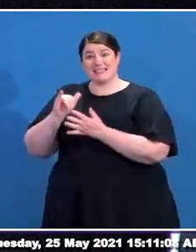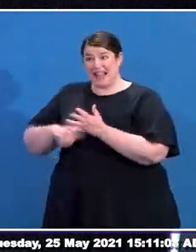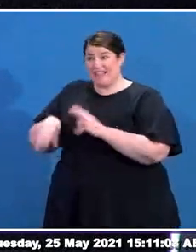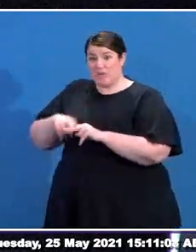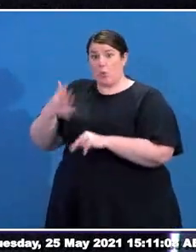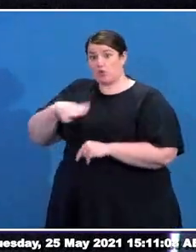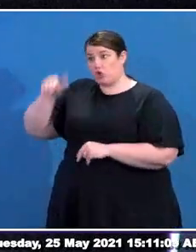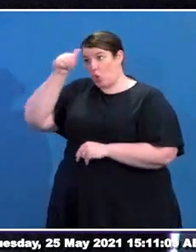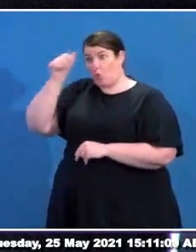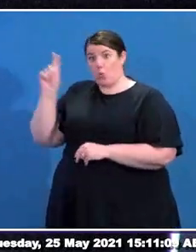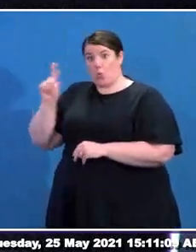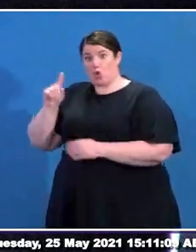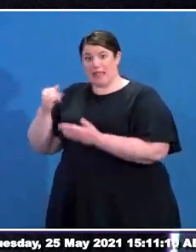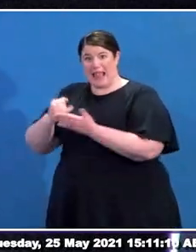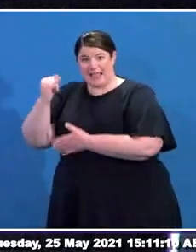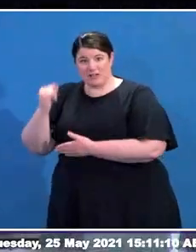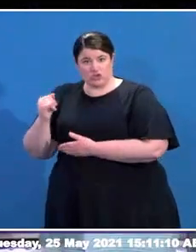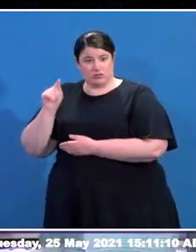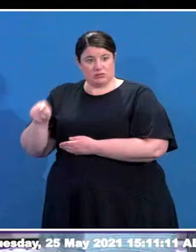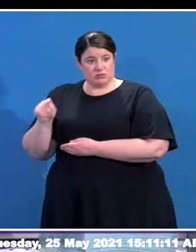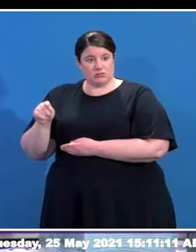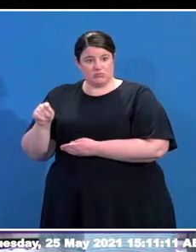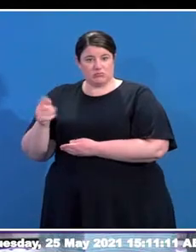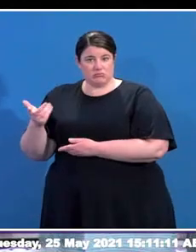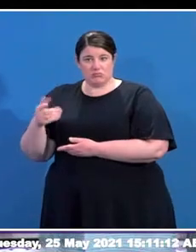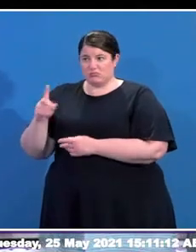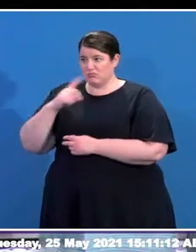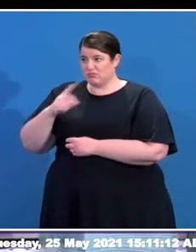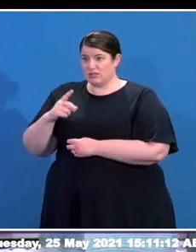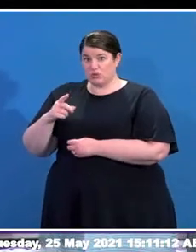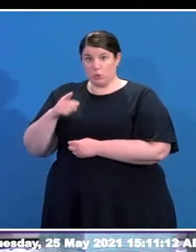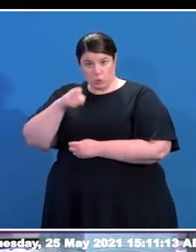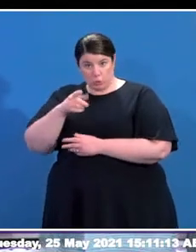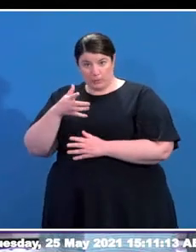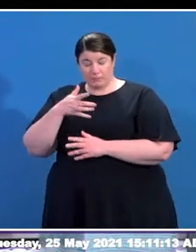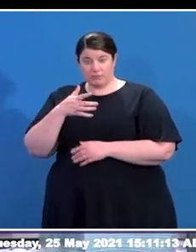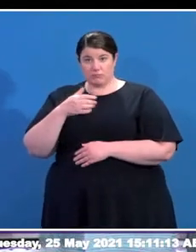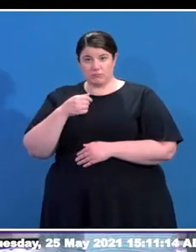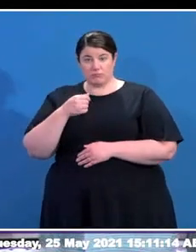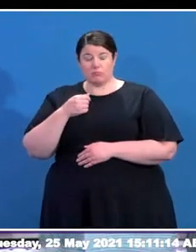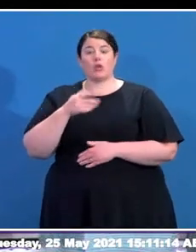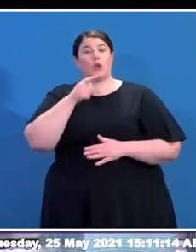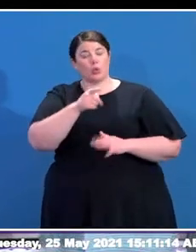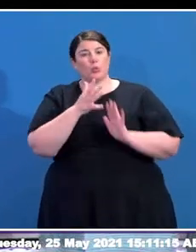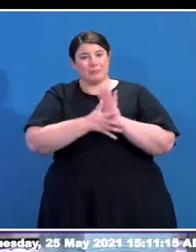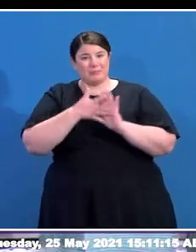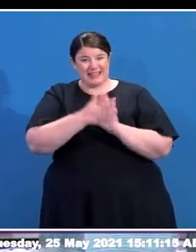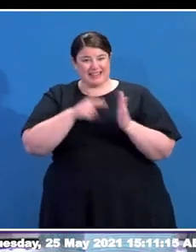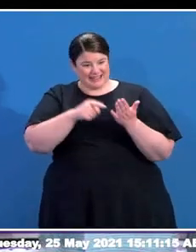That's not what it says, it says "the following allegations". Did you mean by that, these are the allegations that have been made?